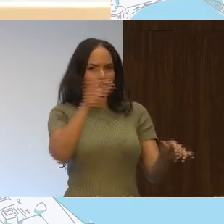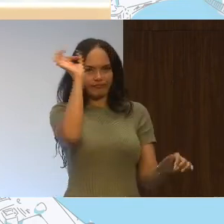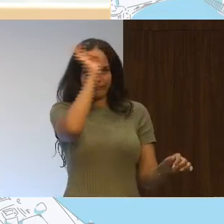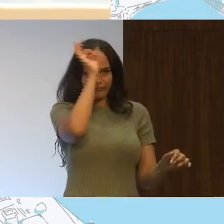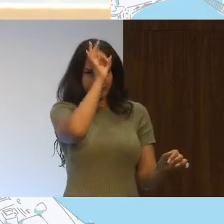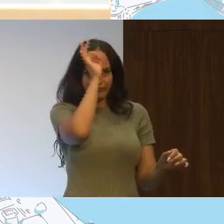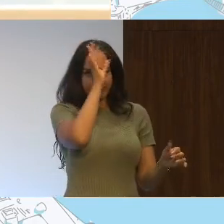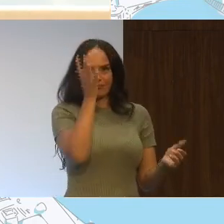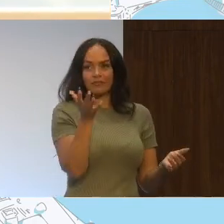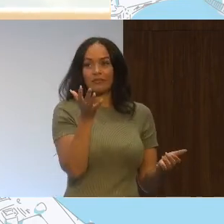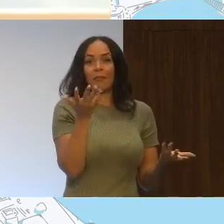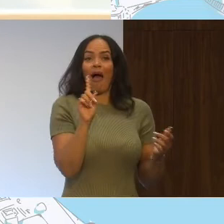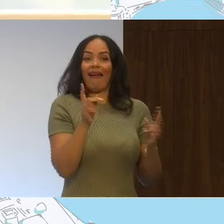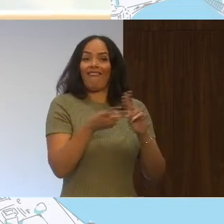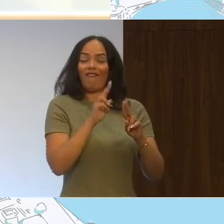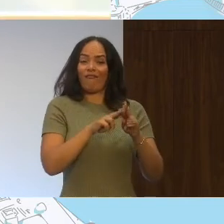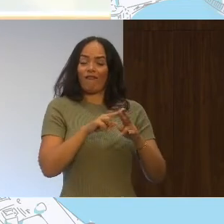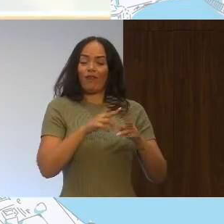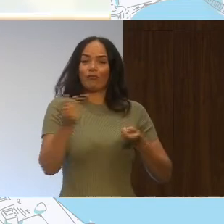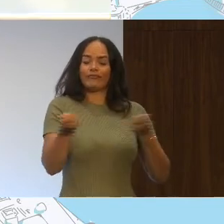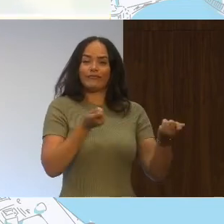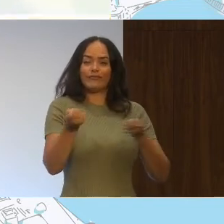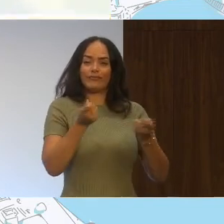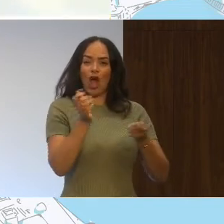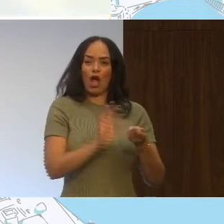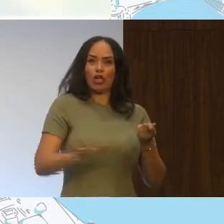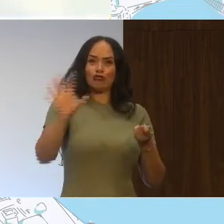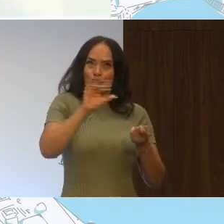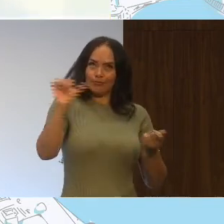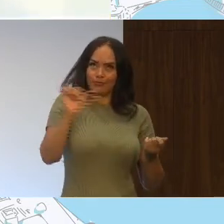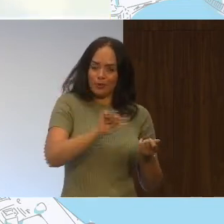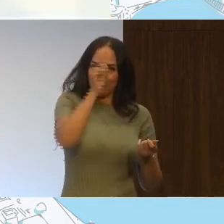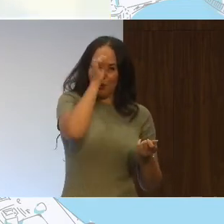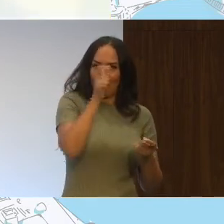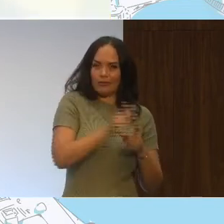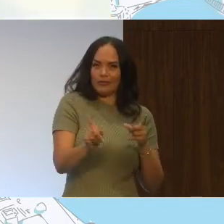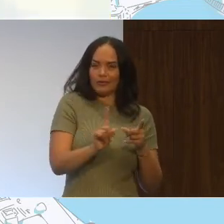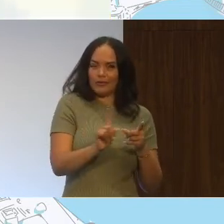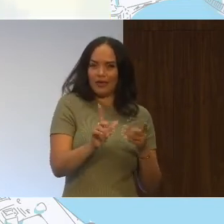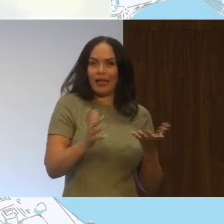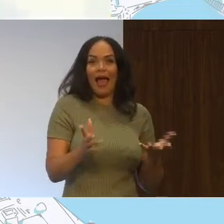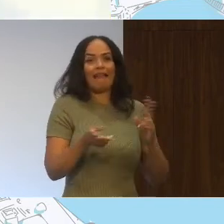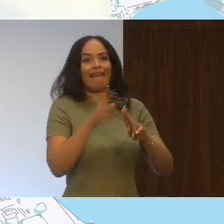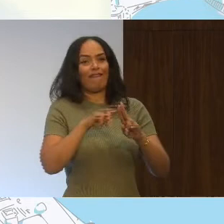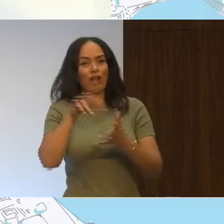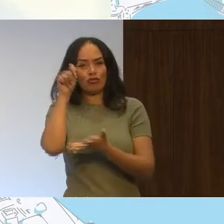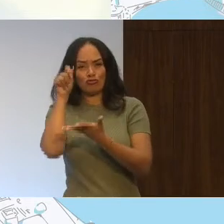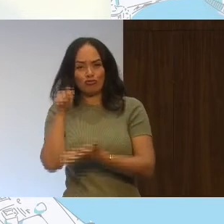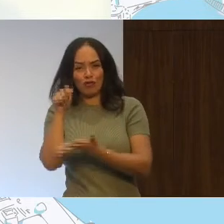If you're running the country, you should know something. No, know what you're doing and. If like if you're a treasurer, you should actually know about economics.